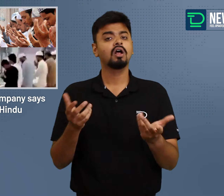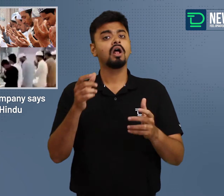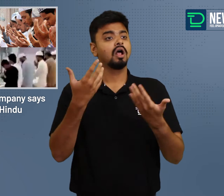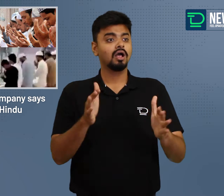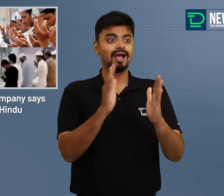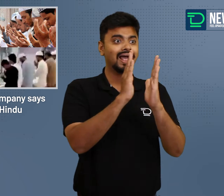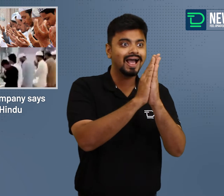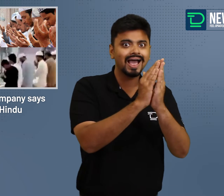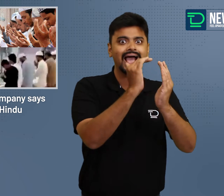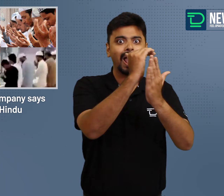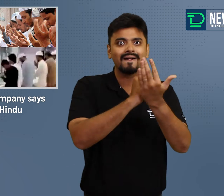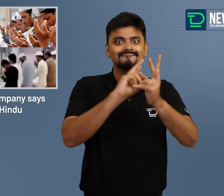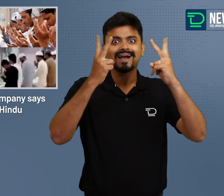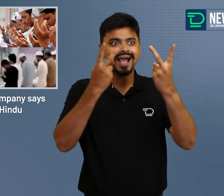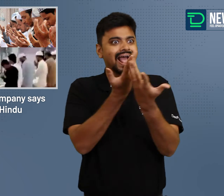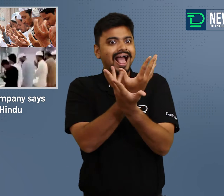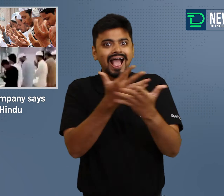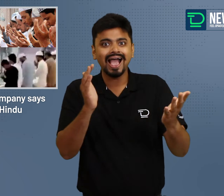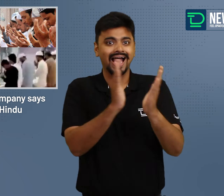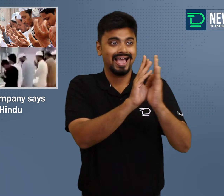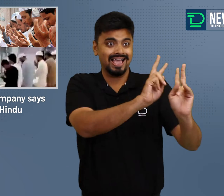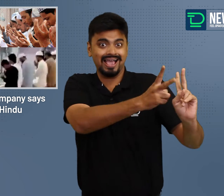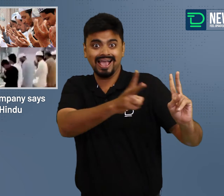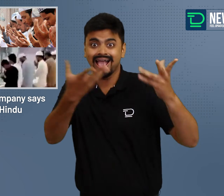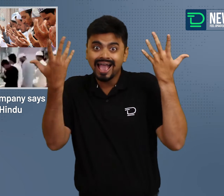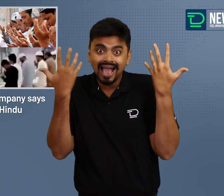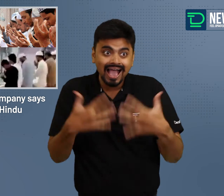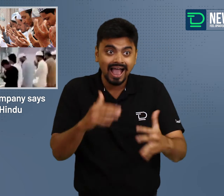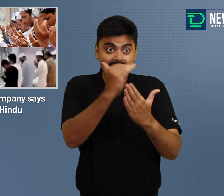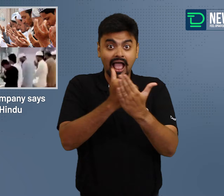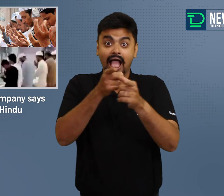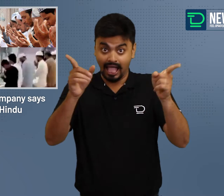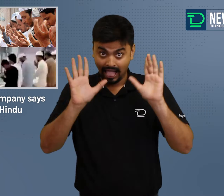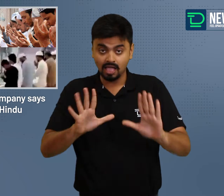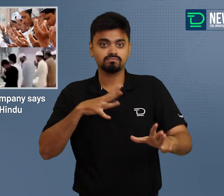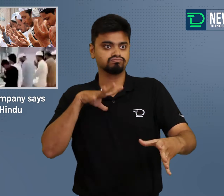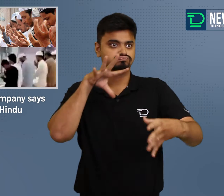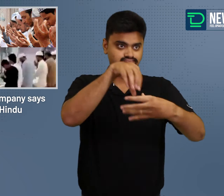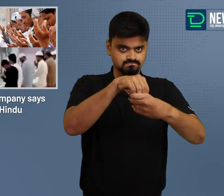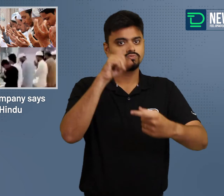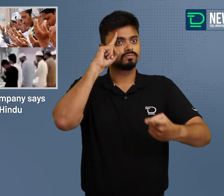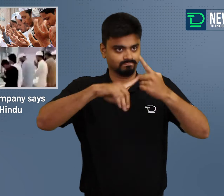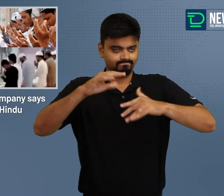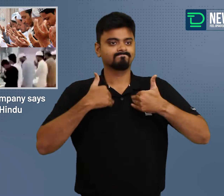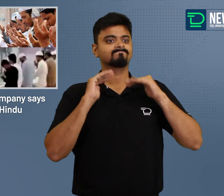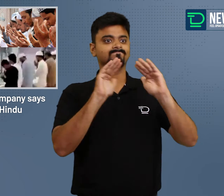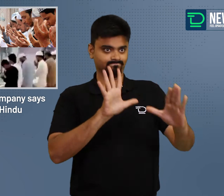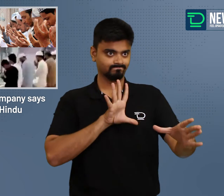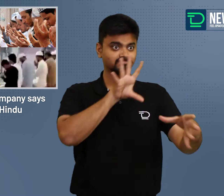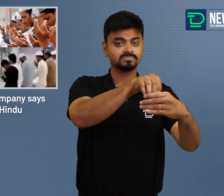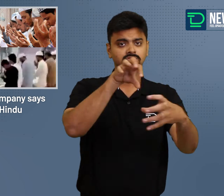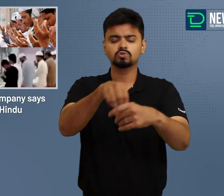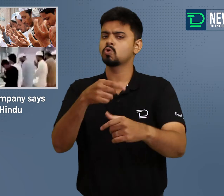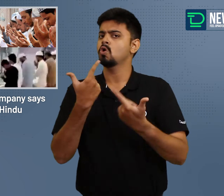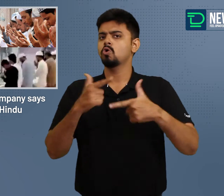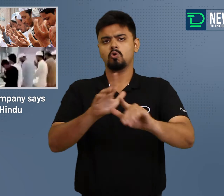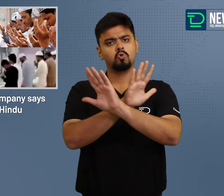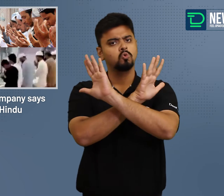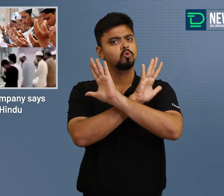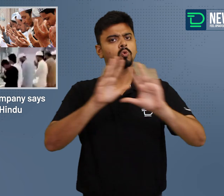Nobody in our organization is allowed to conduct any religious activity.